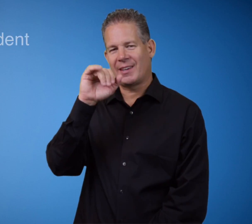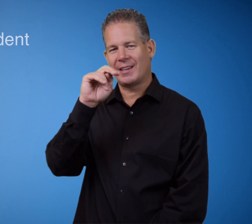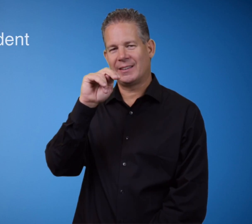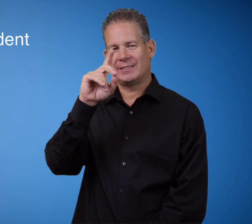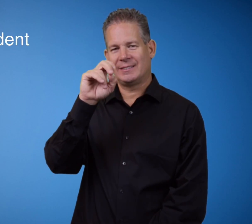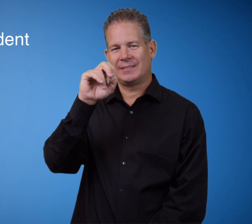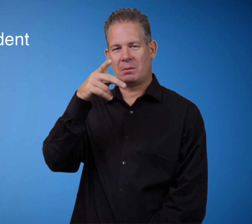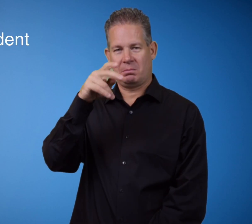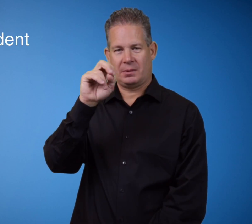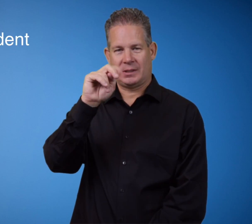Independent.